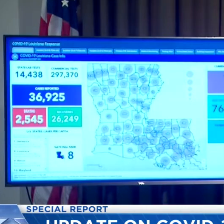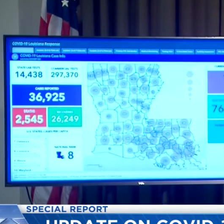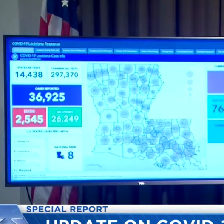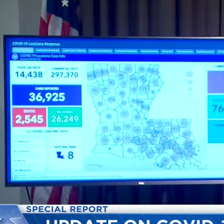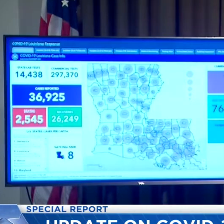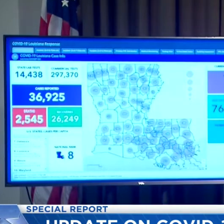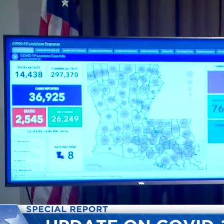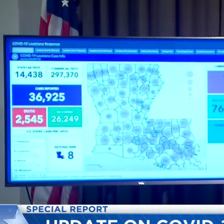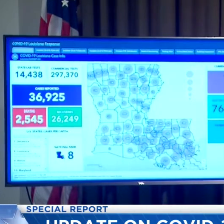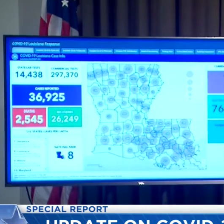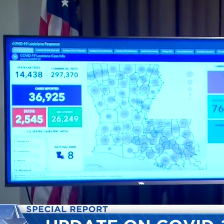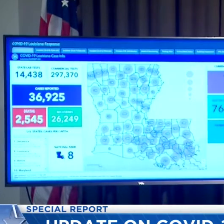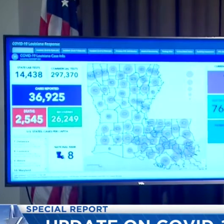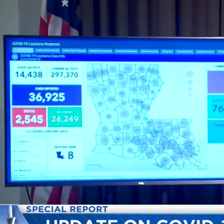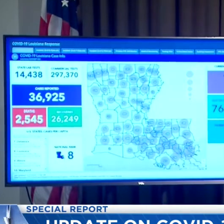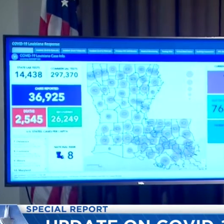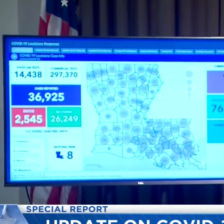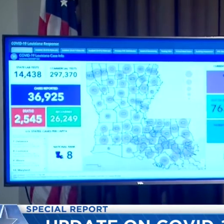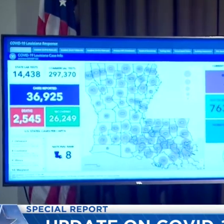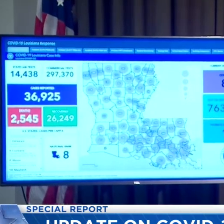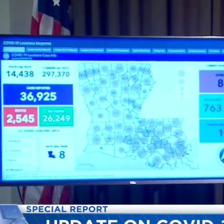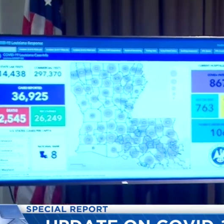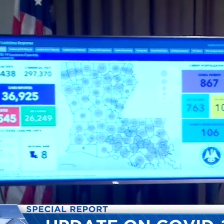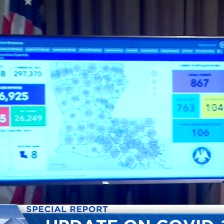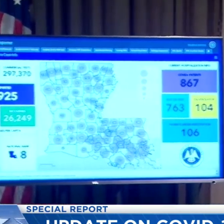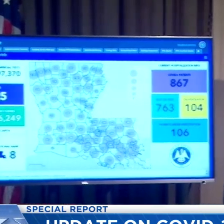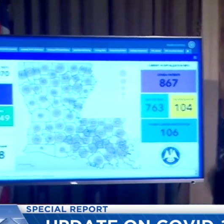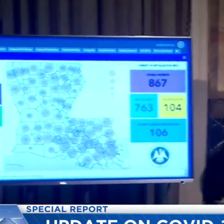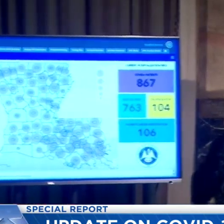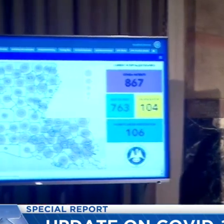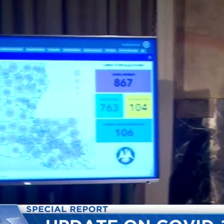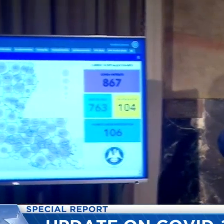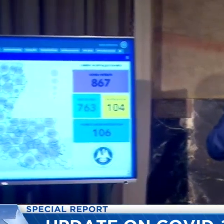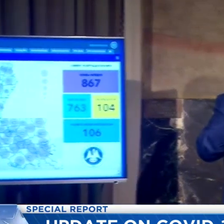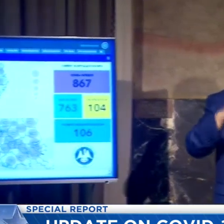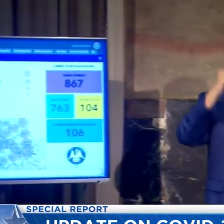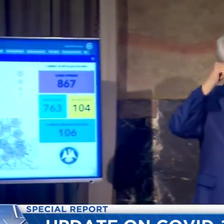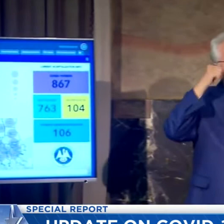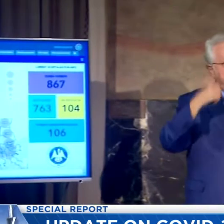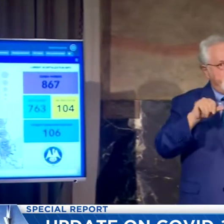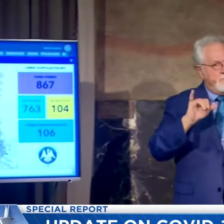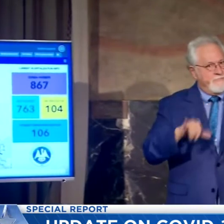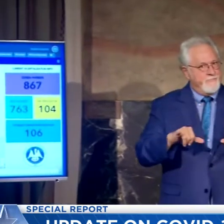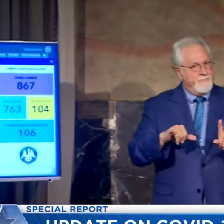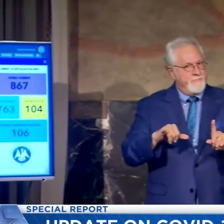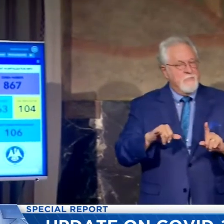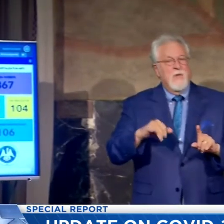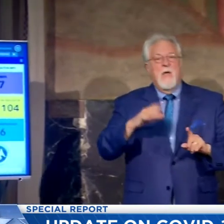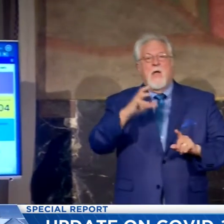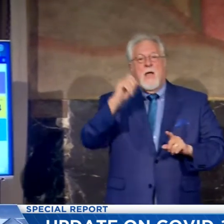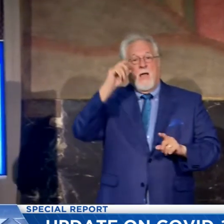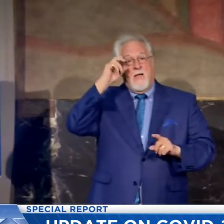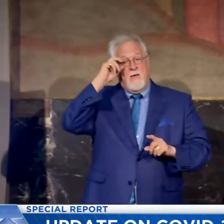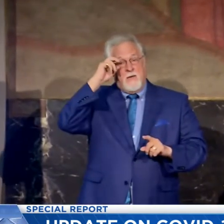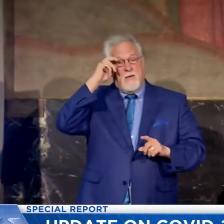SOMEWHERE NORTH OF 10,000. THOSE ARE AMONG TESTED PEOPLE. MANY OF THE PEOPLE OUT THERE